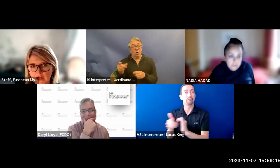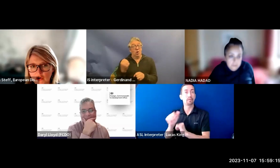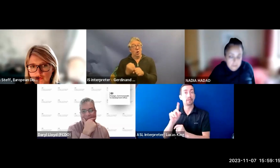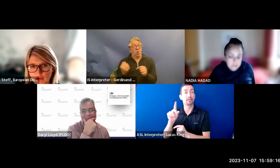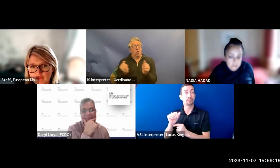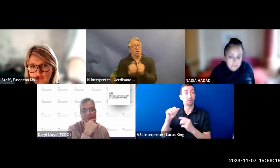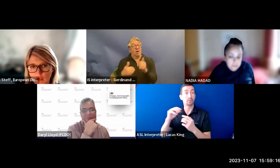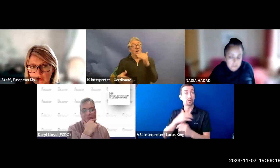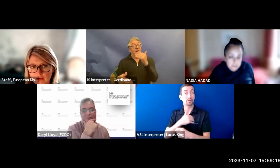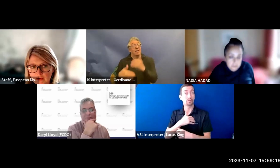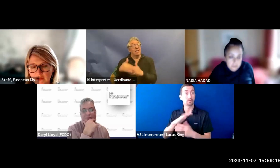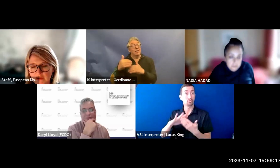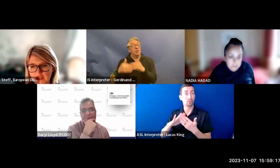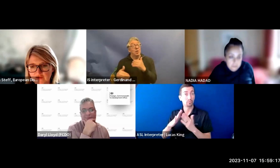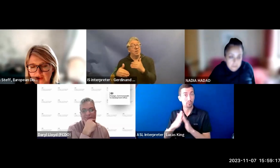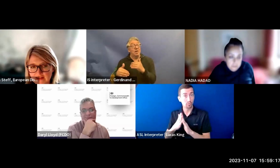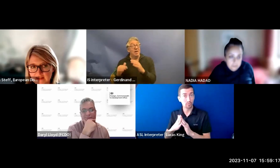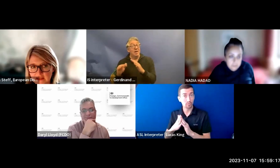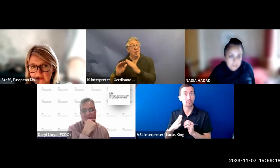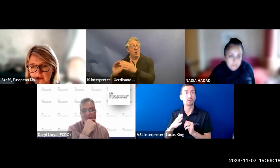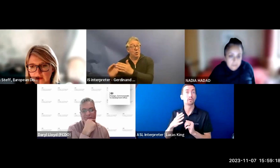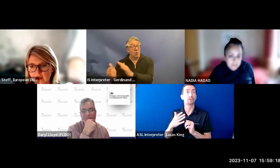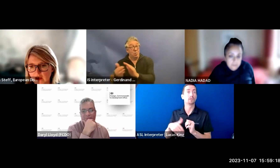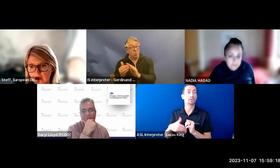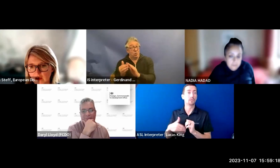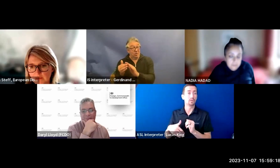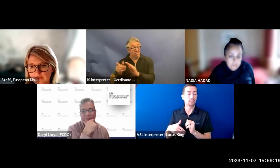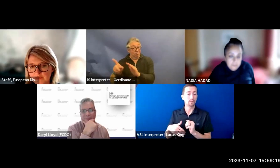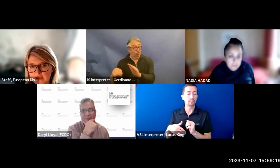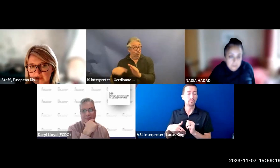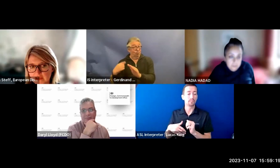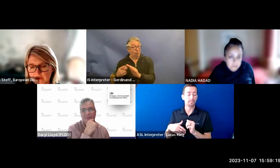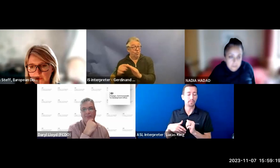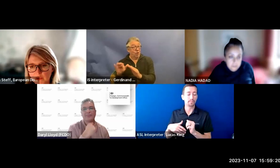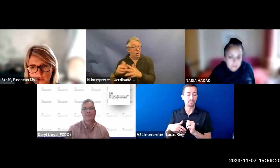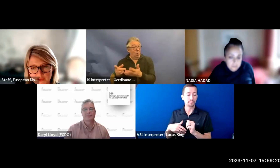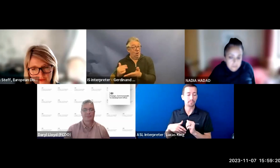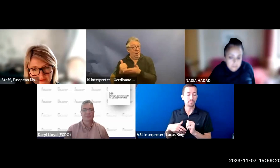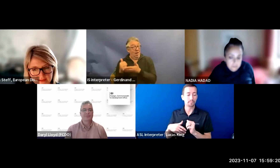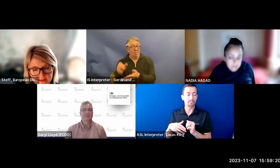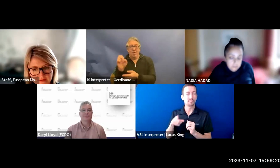plays a great role in advancing the EU goals for instance?